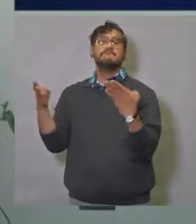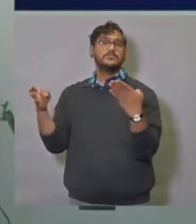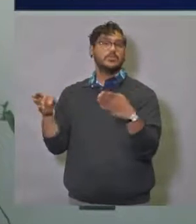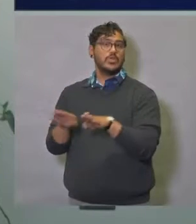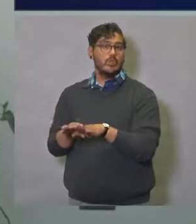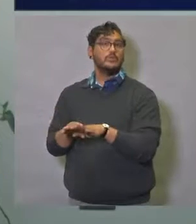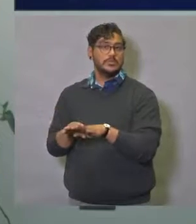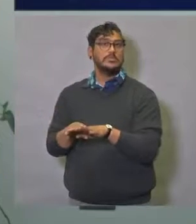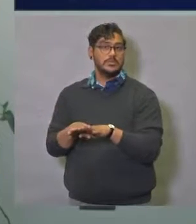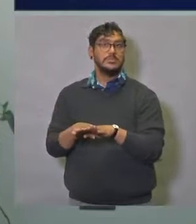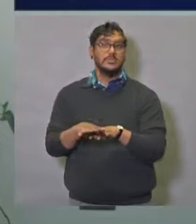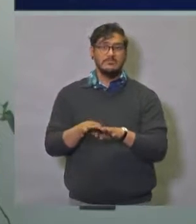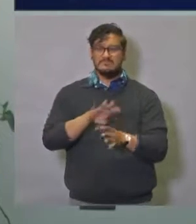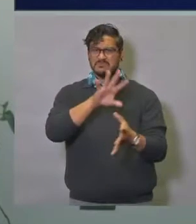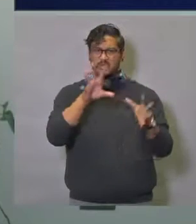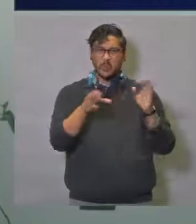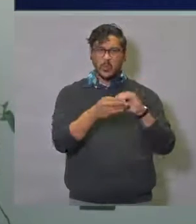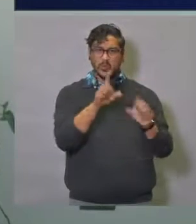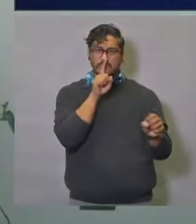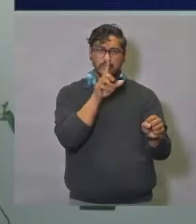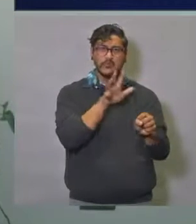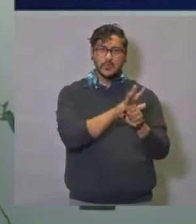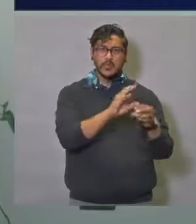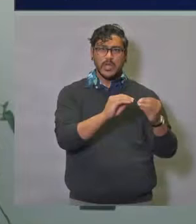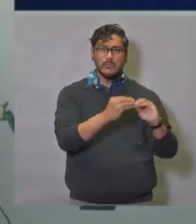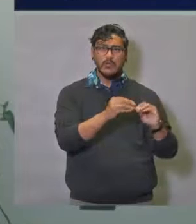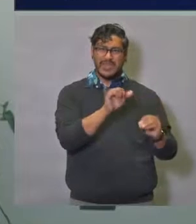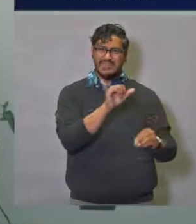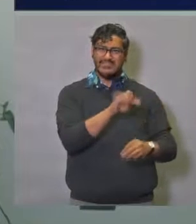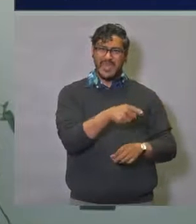INVESTIGATIONS.